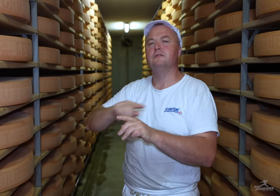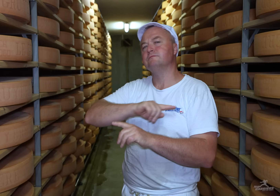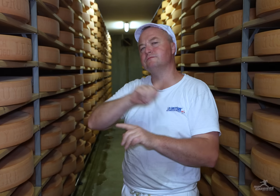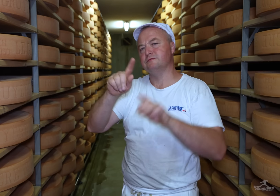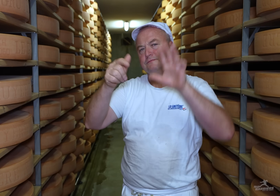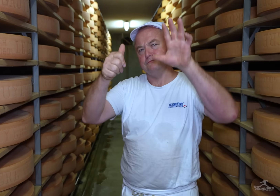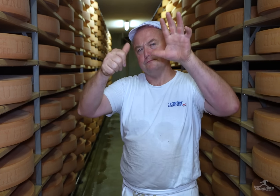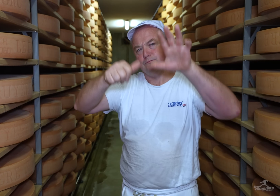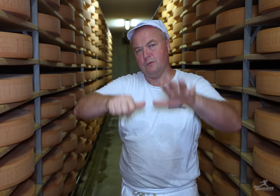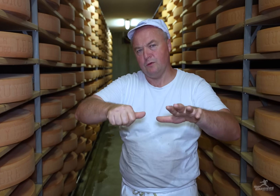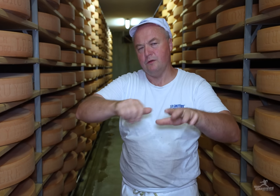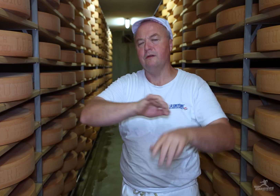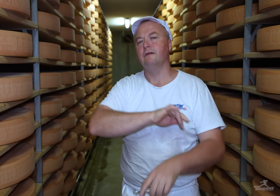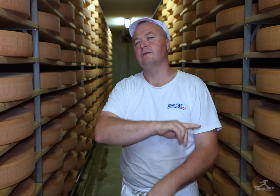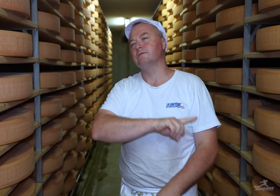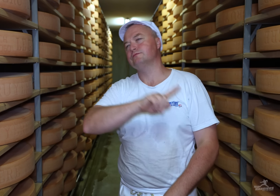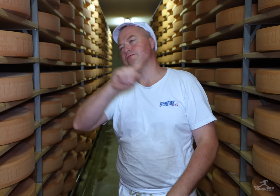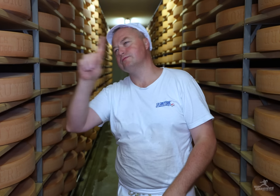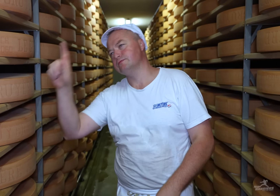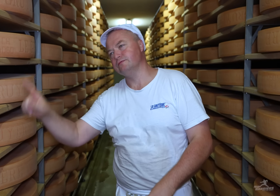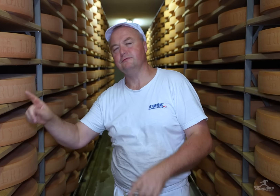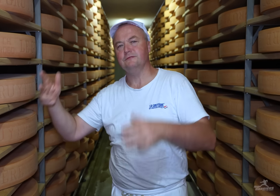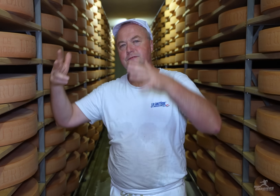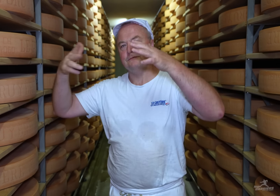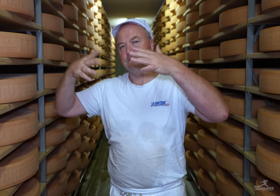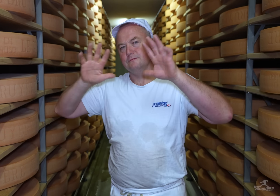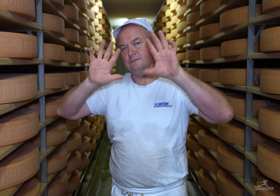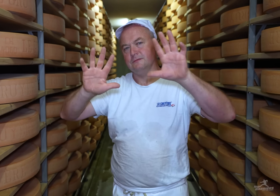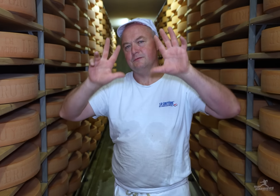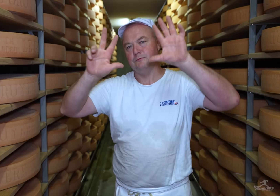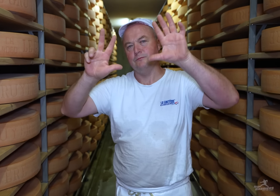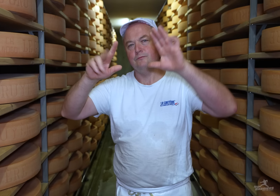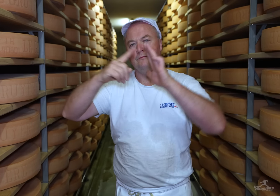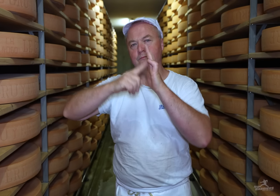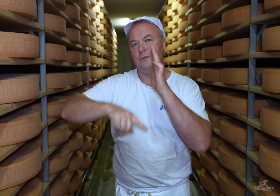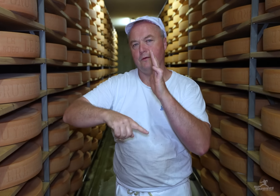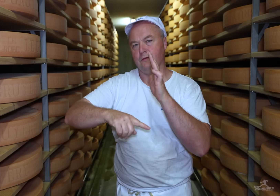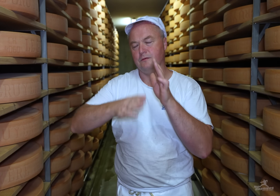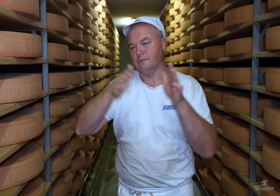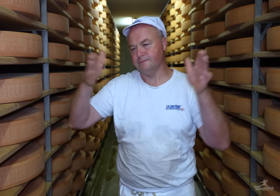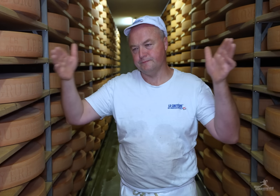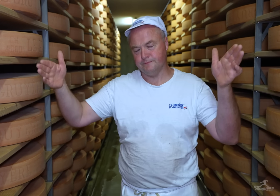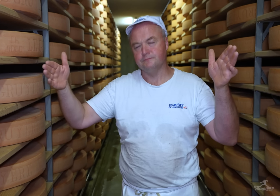that we keep for 6-18 months.